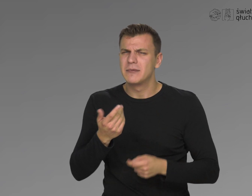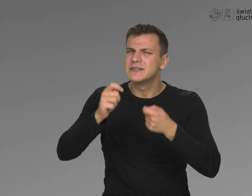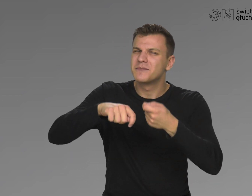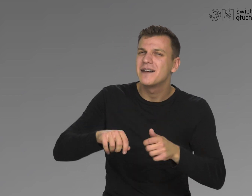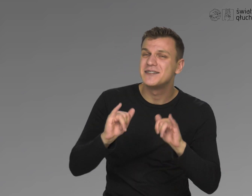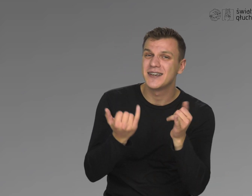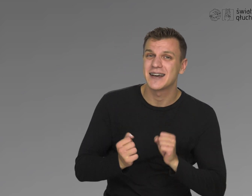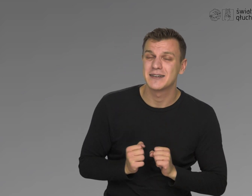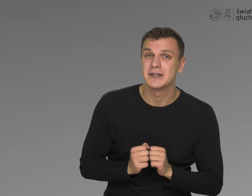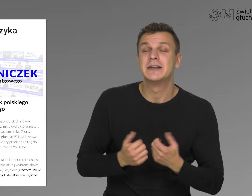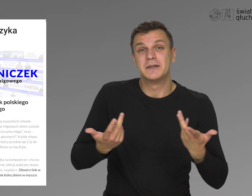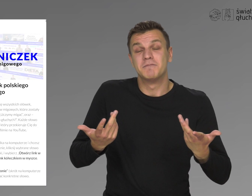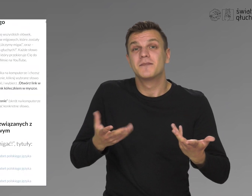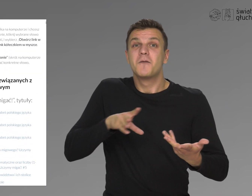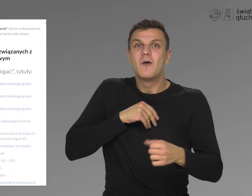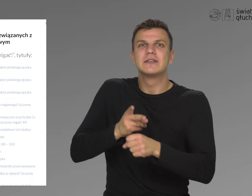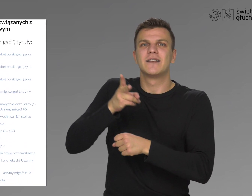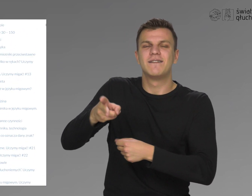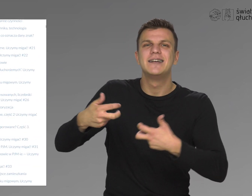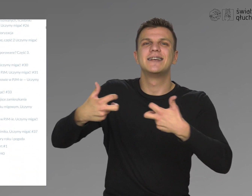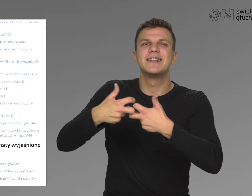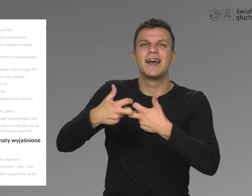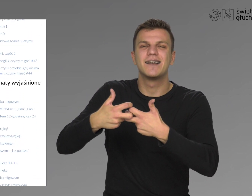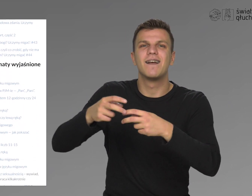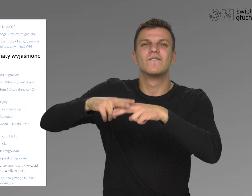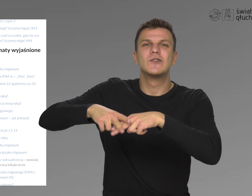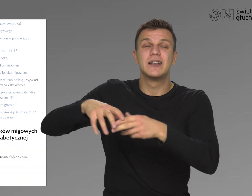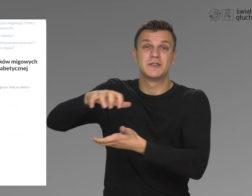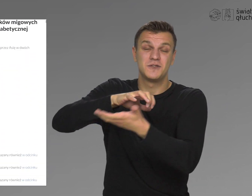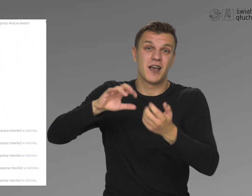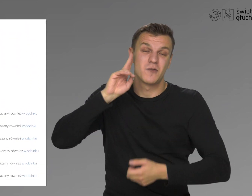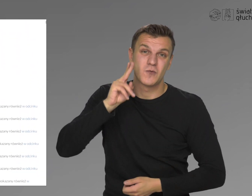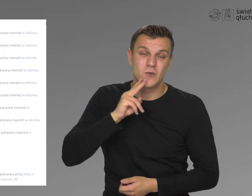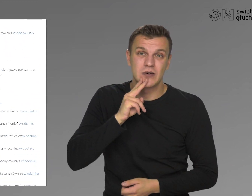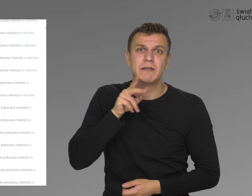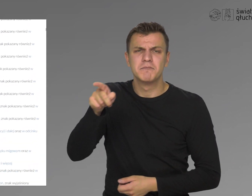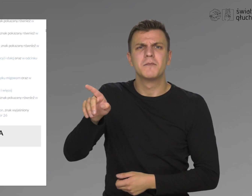the dictionary on the Świat Głuchych website can be helpful.